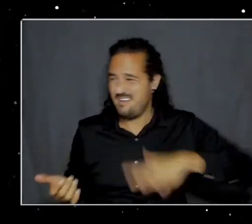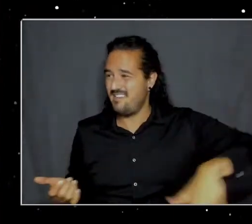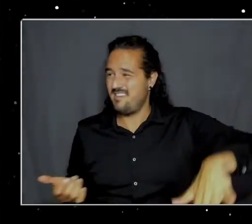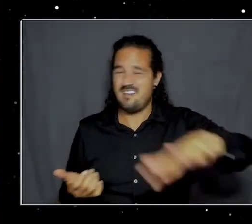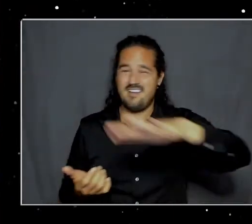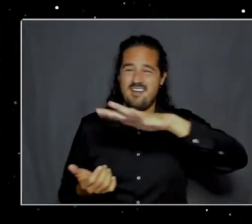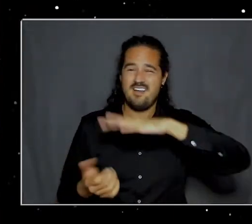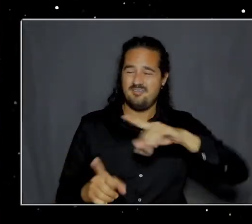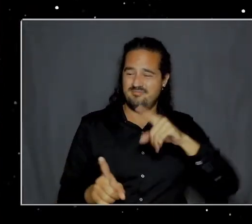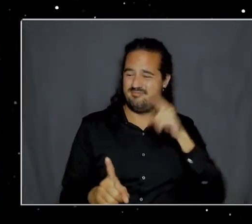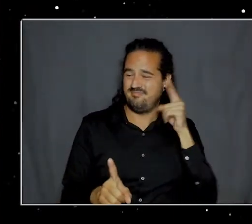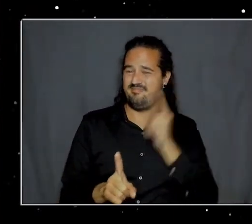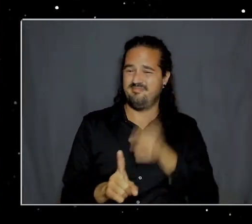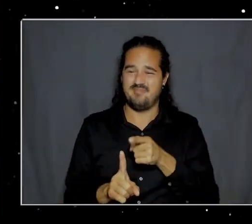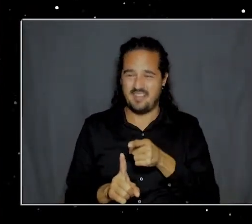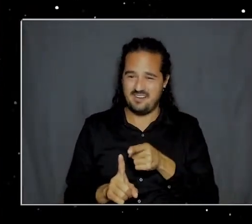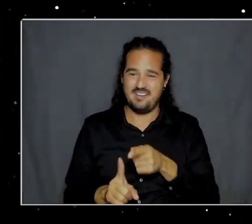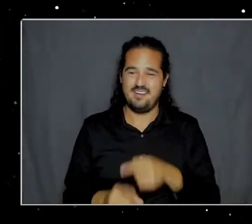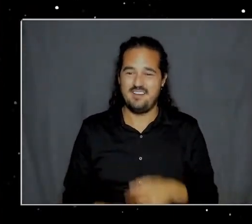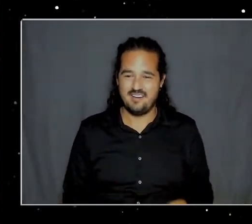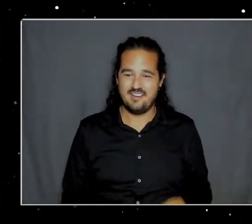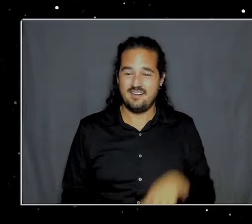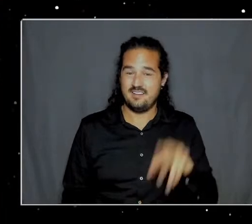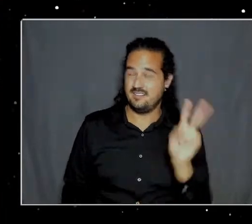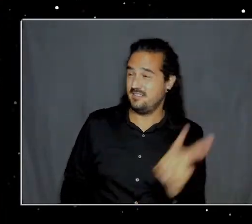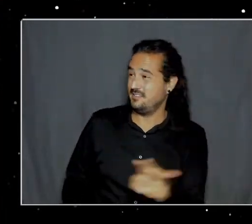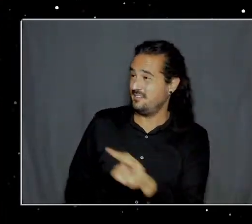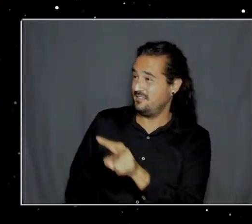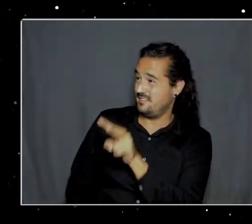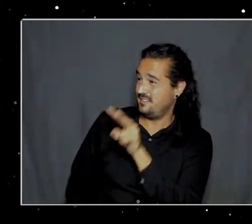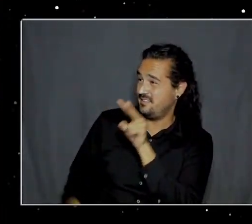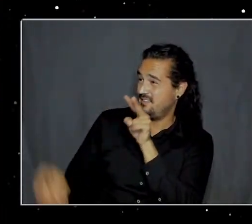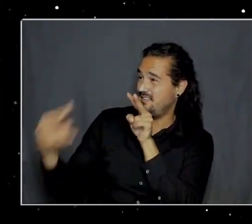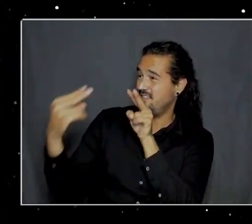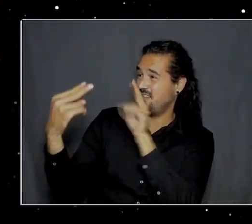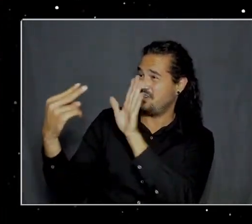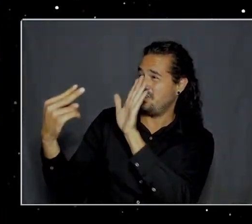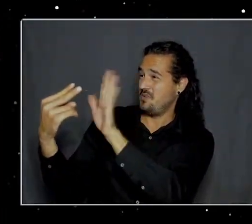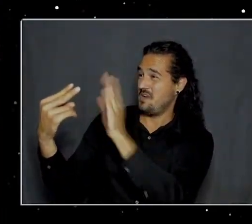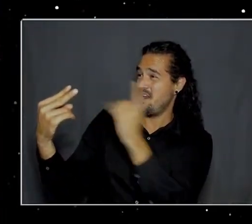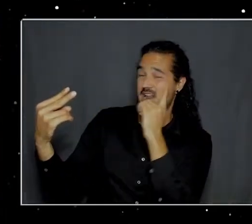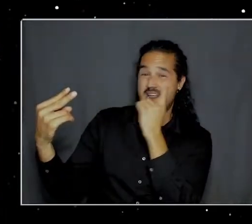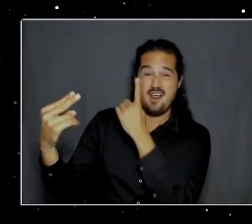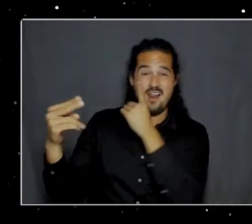I FOUND OUT WHAT IT'S ALL ABOUT